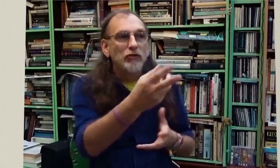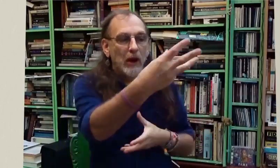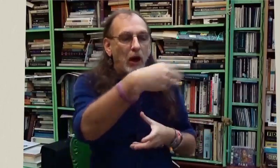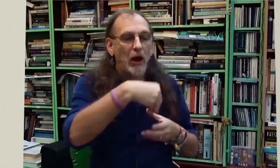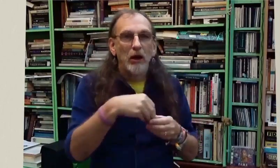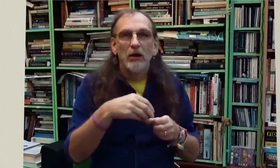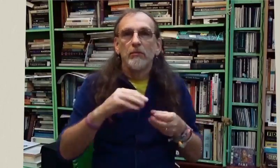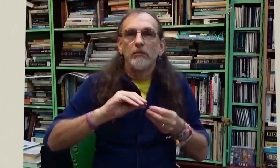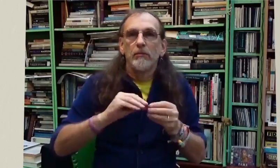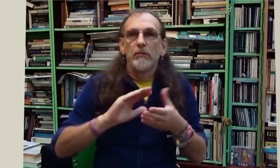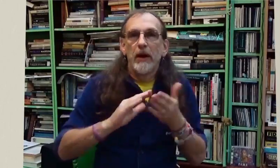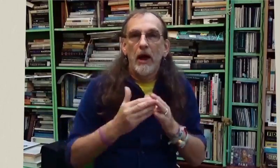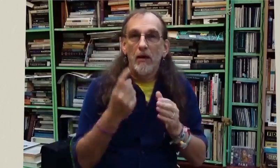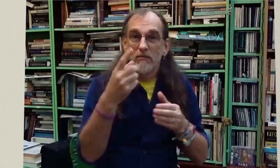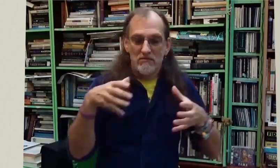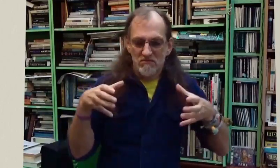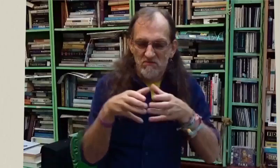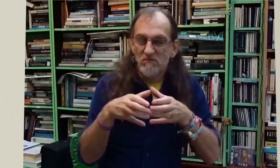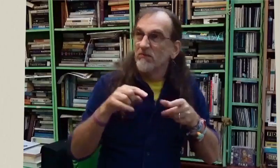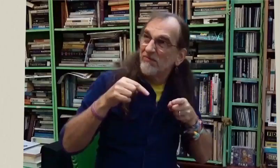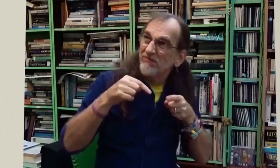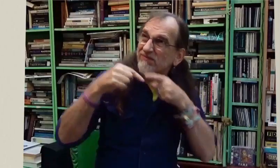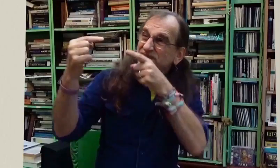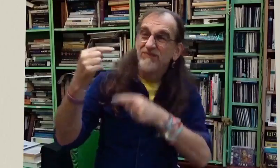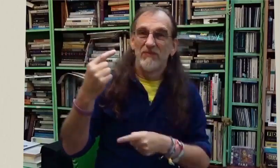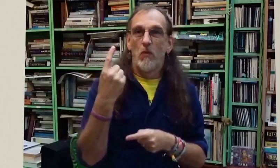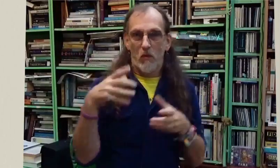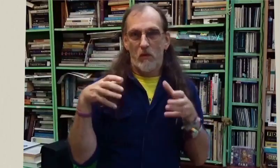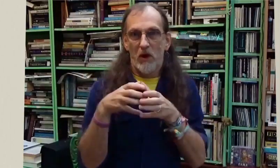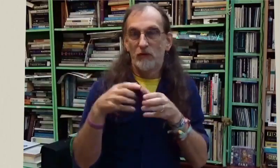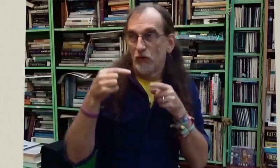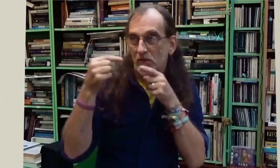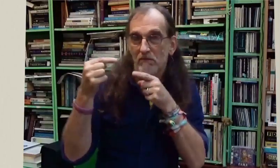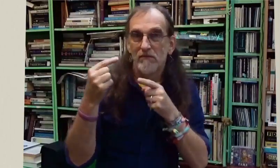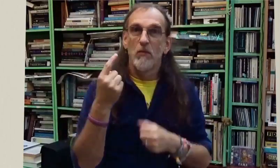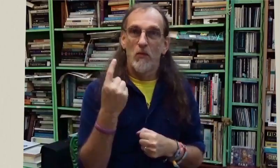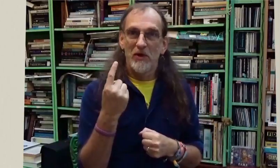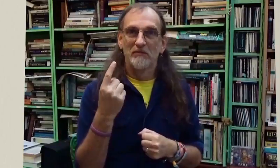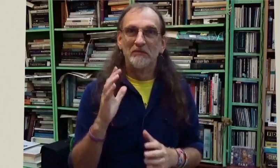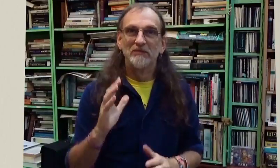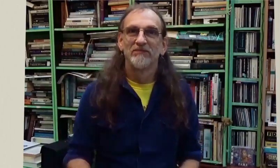as one unified whole that can stand up to dominant society. We must work together.